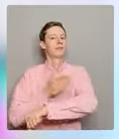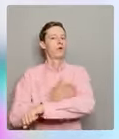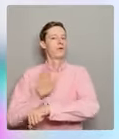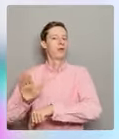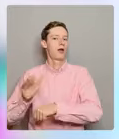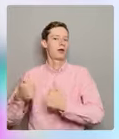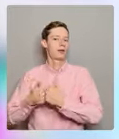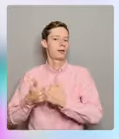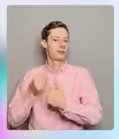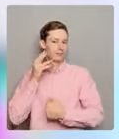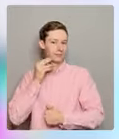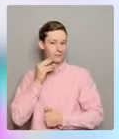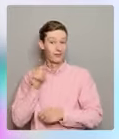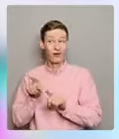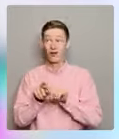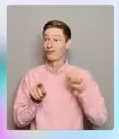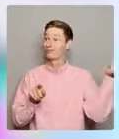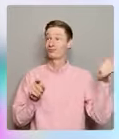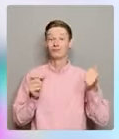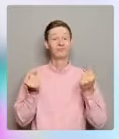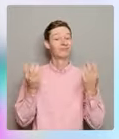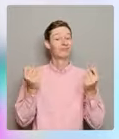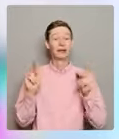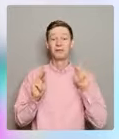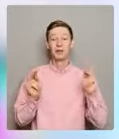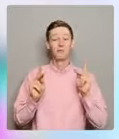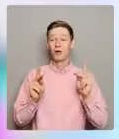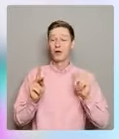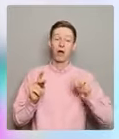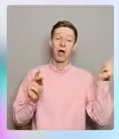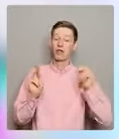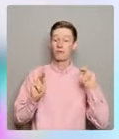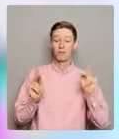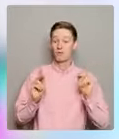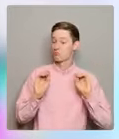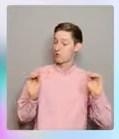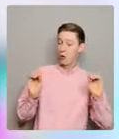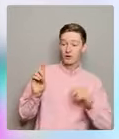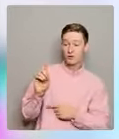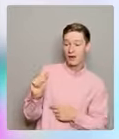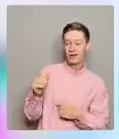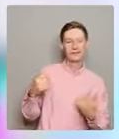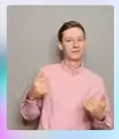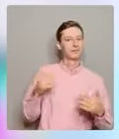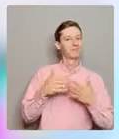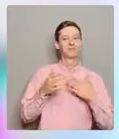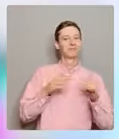at accessibility and inclusion, they were also just preferred by many people, regardless of their particular abilities,